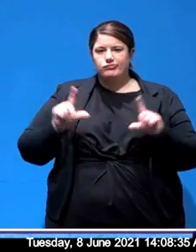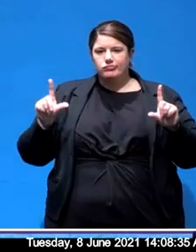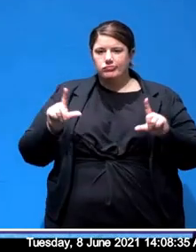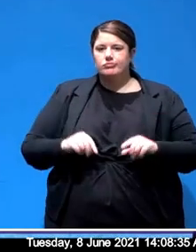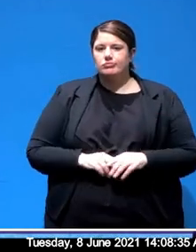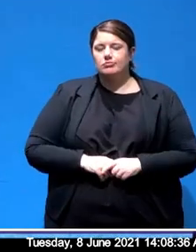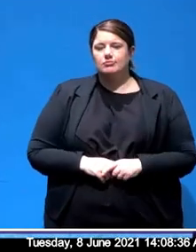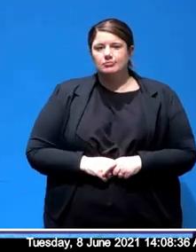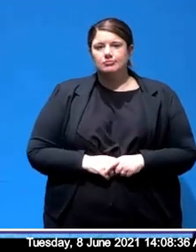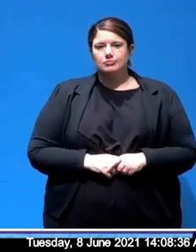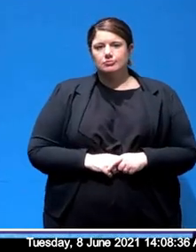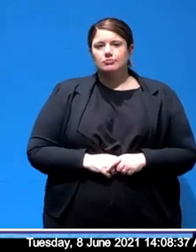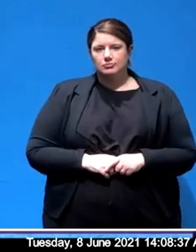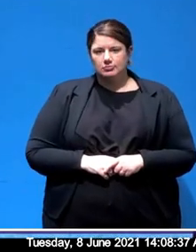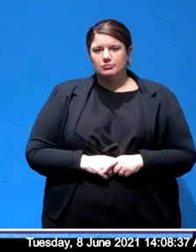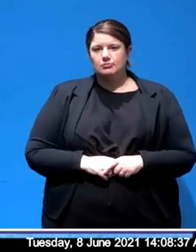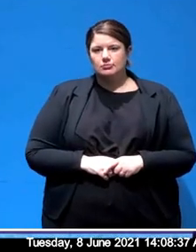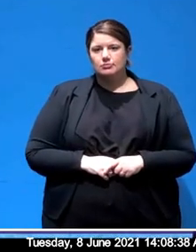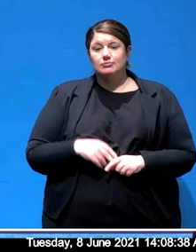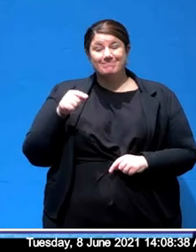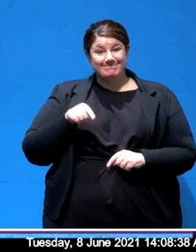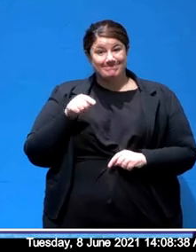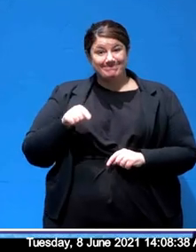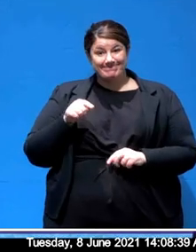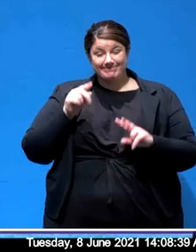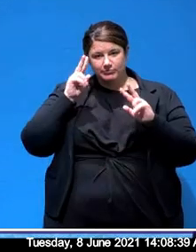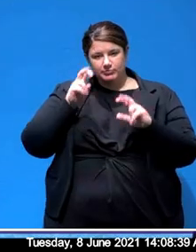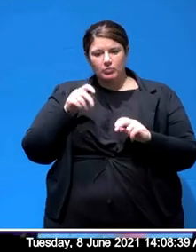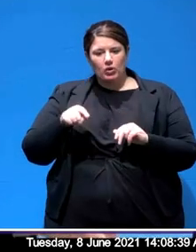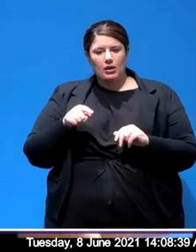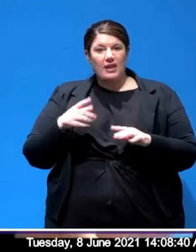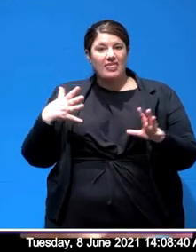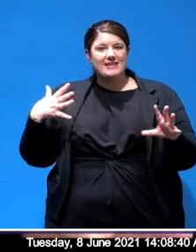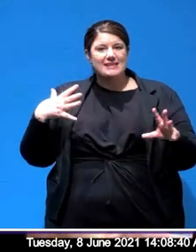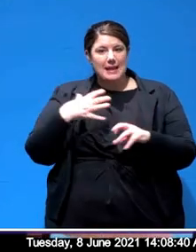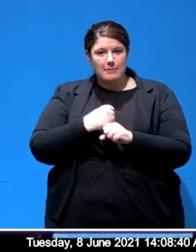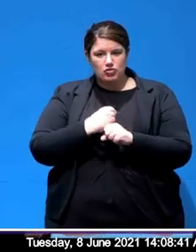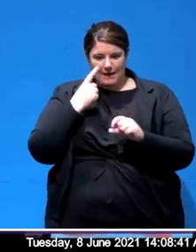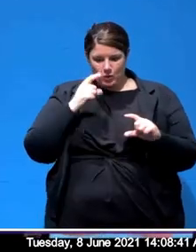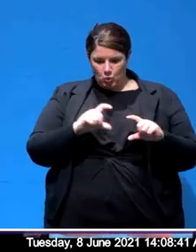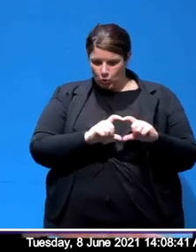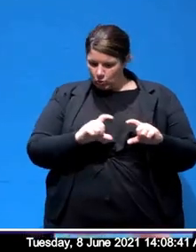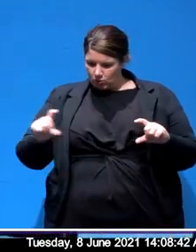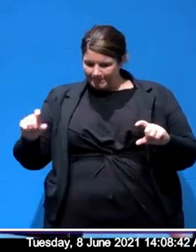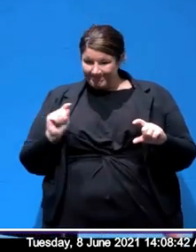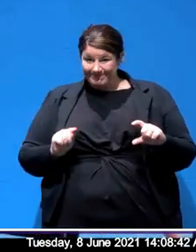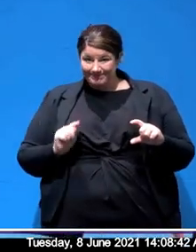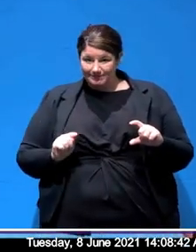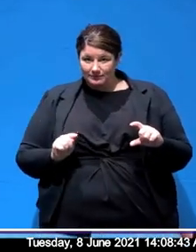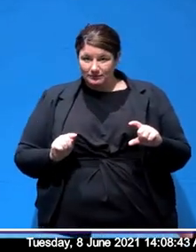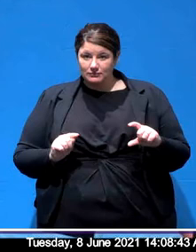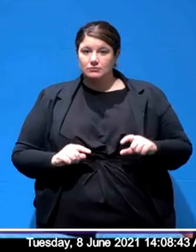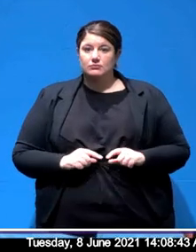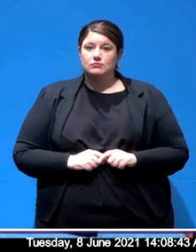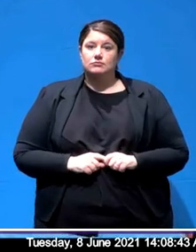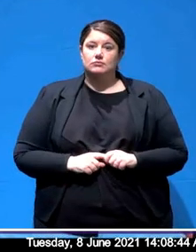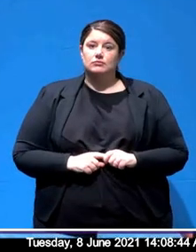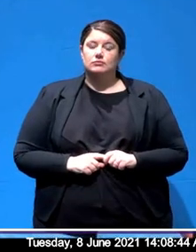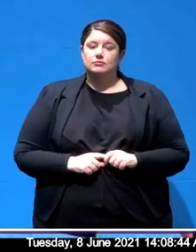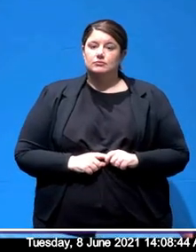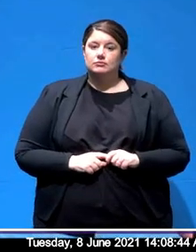That, as I understand it, refers to in the summary part, it says: